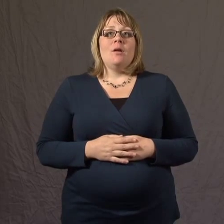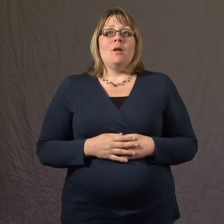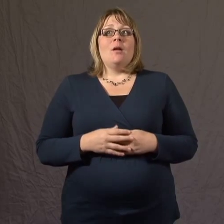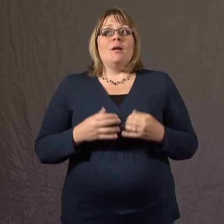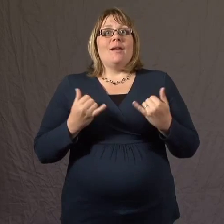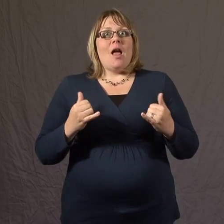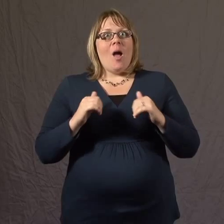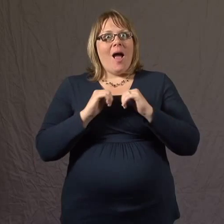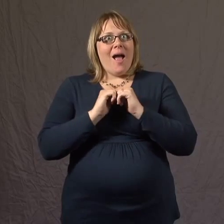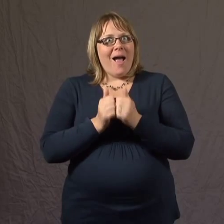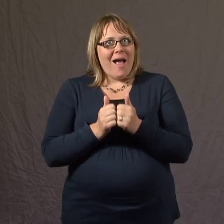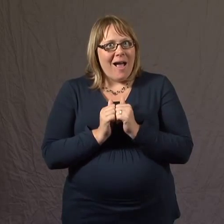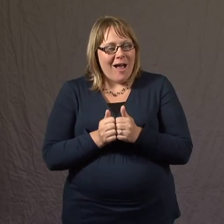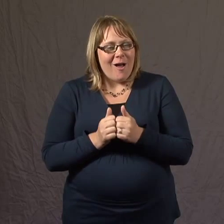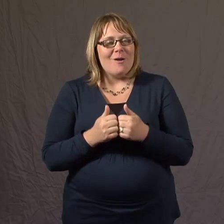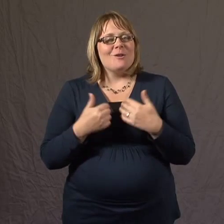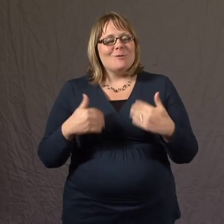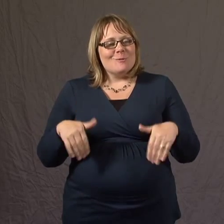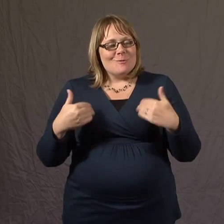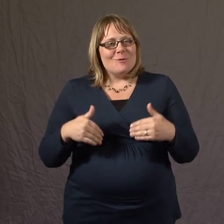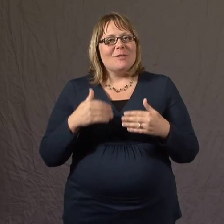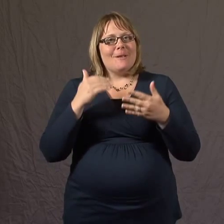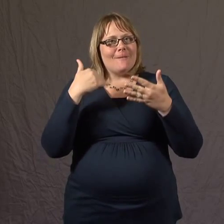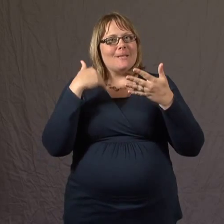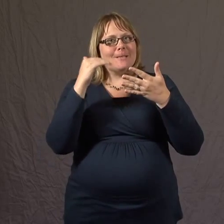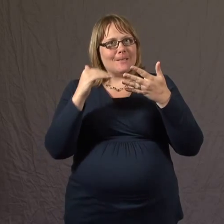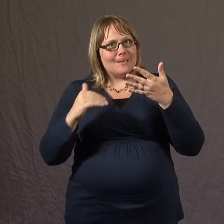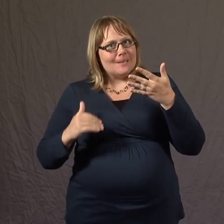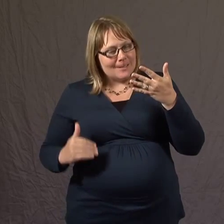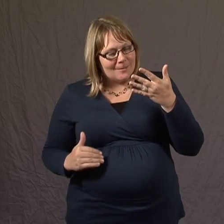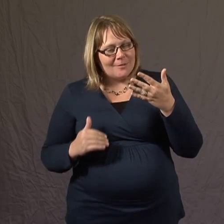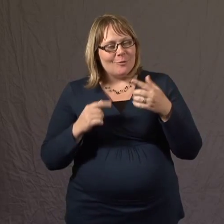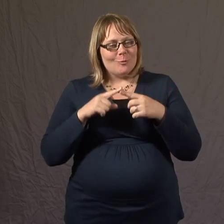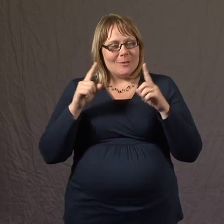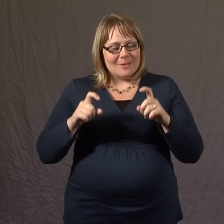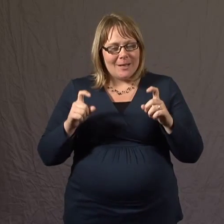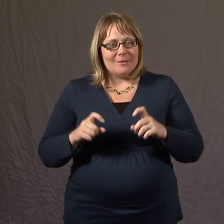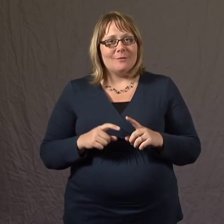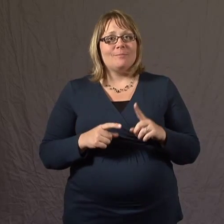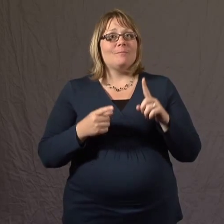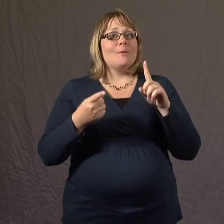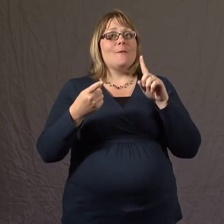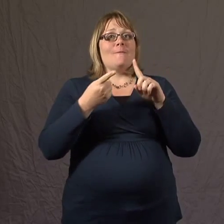When you are using the induction receiver, you are using it to test the neckloop.